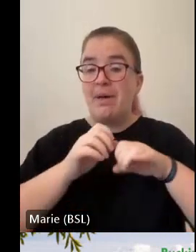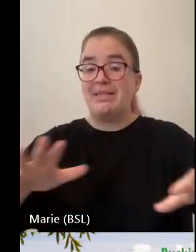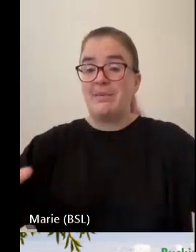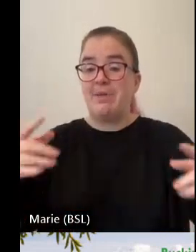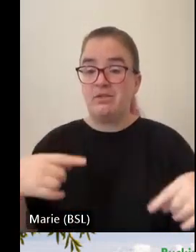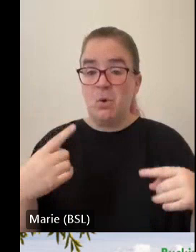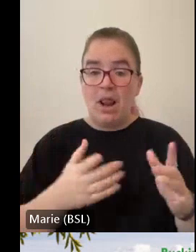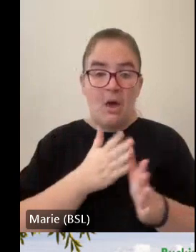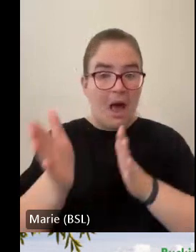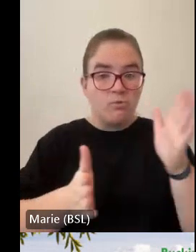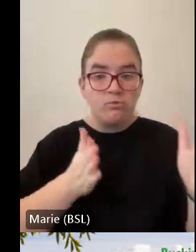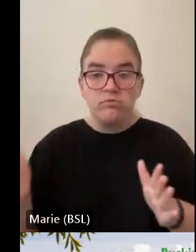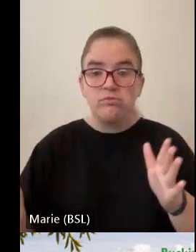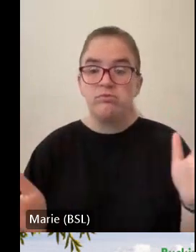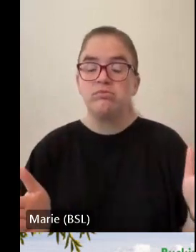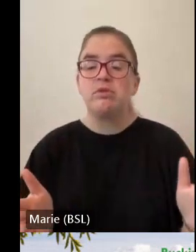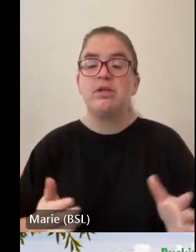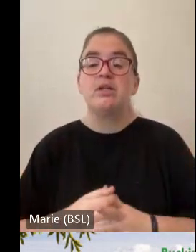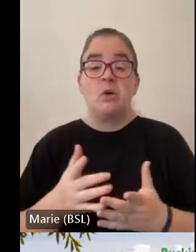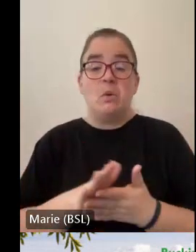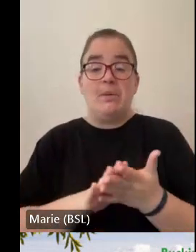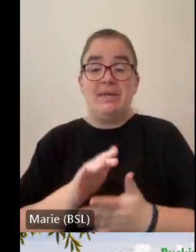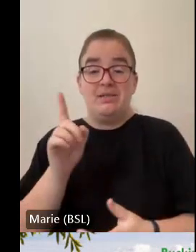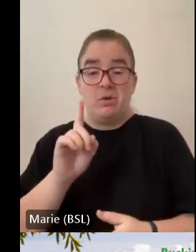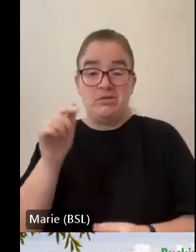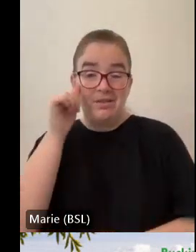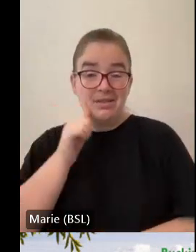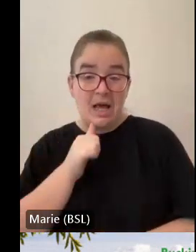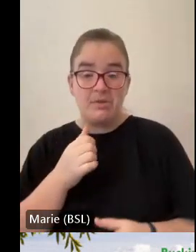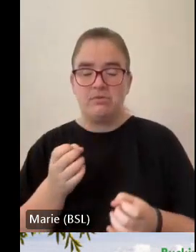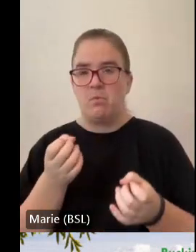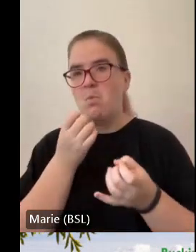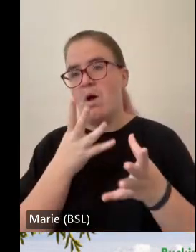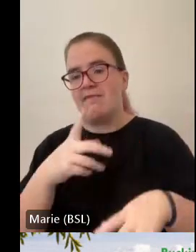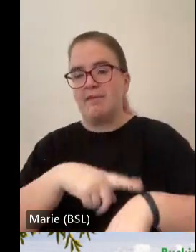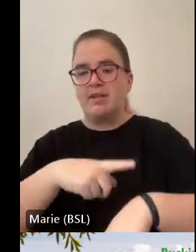and so scammers were having a wonderful time ringing everybody at home.